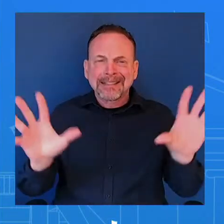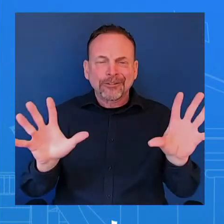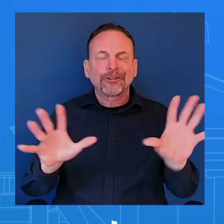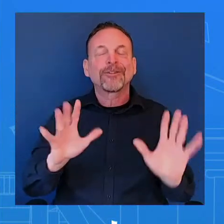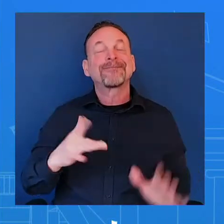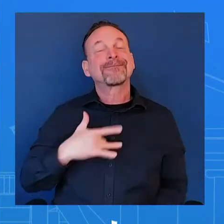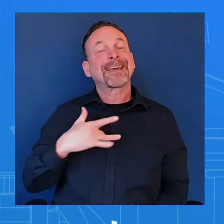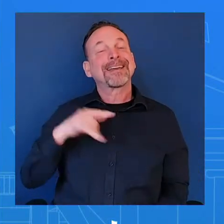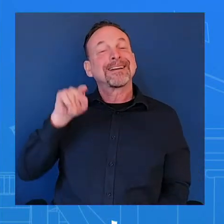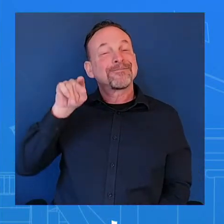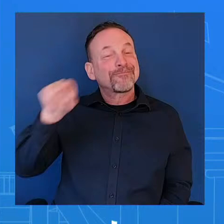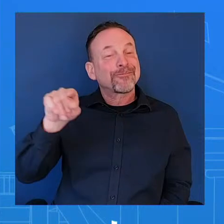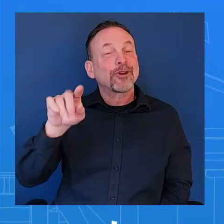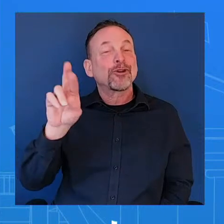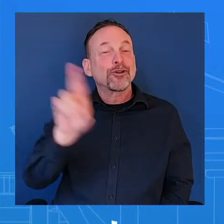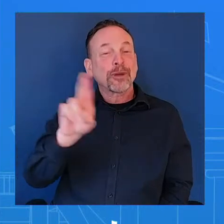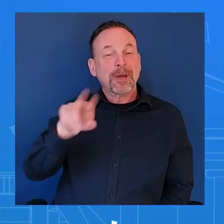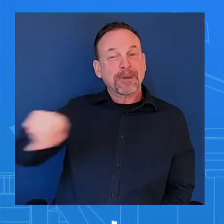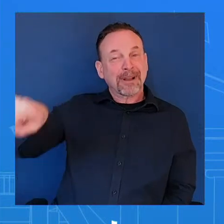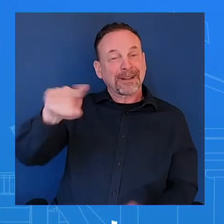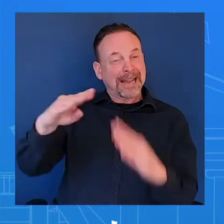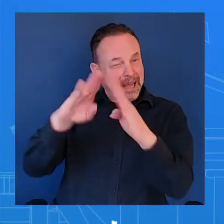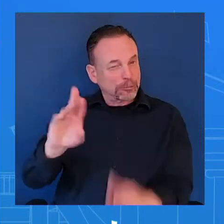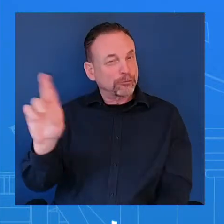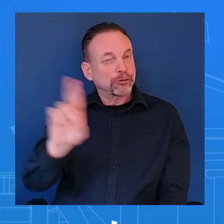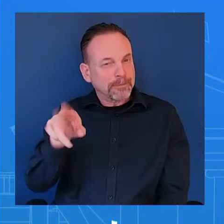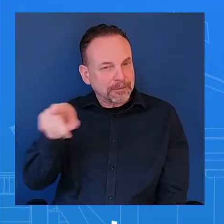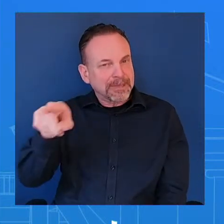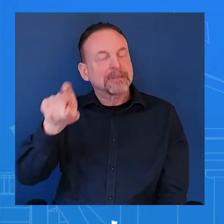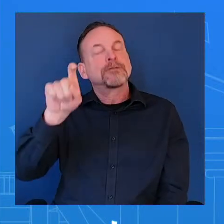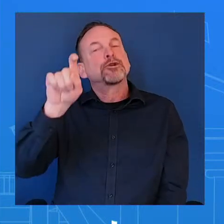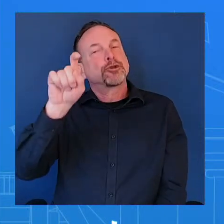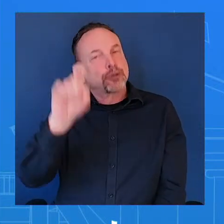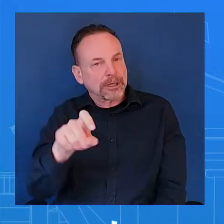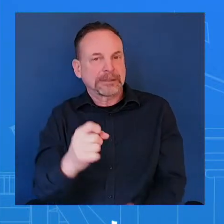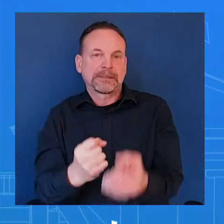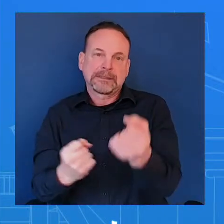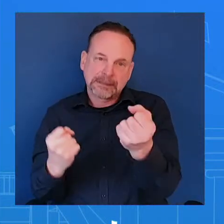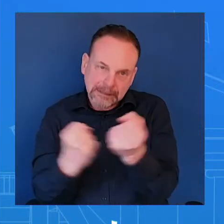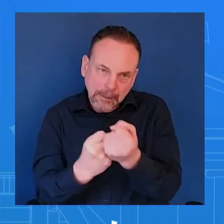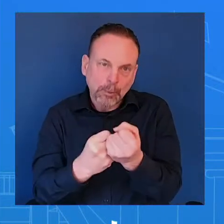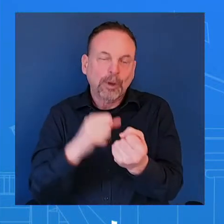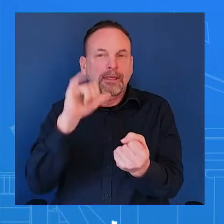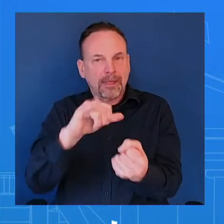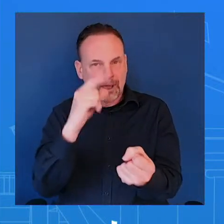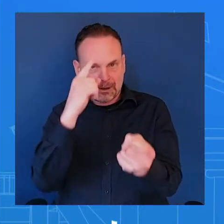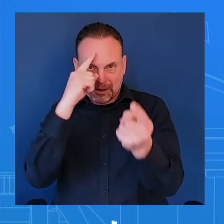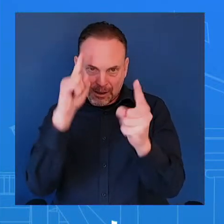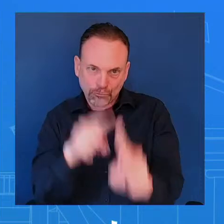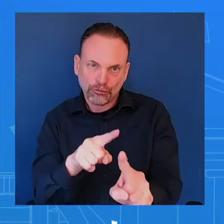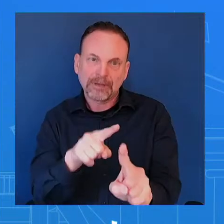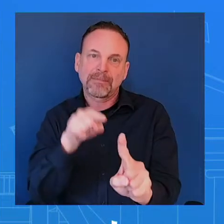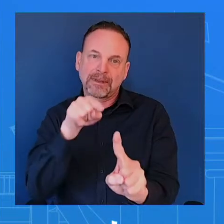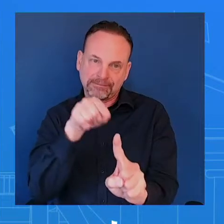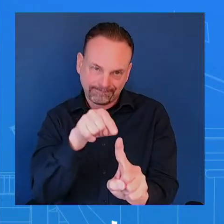passed with overwhelming support out of the Senate -- 70 to 29. You've heard me say that many times before. We need to make sure Ukraine has what it needs